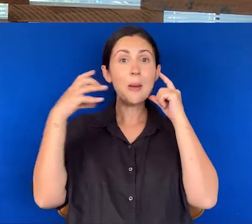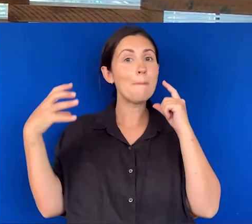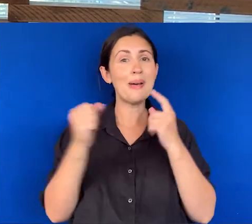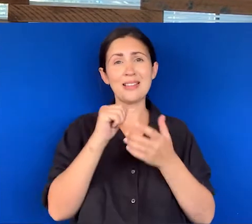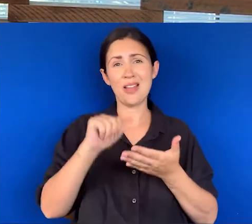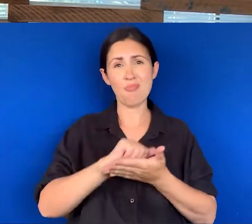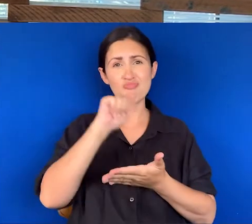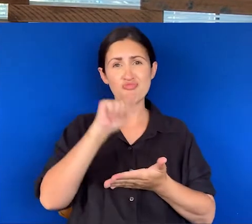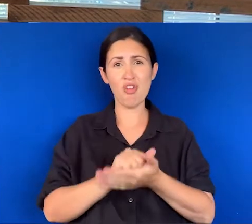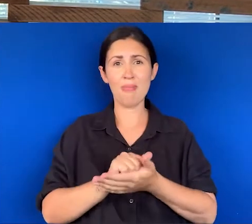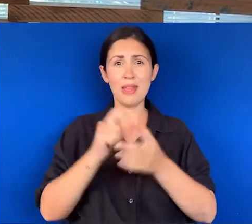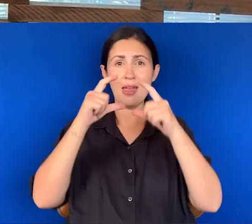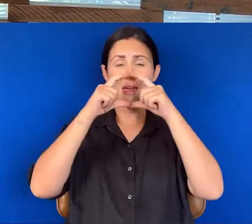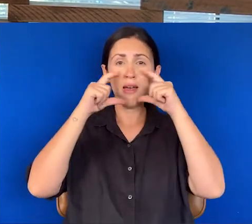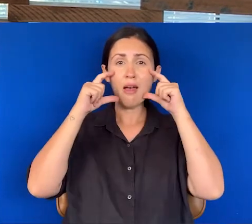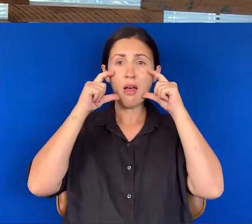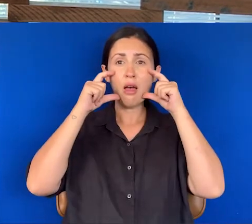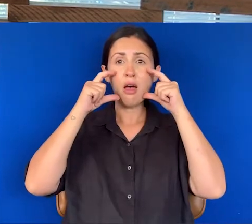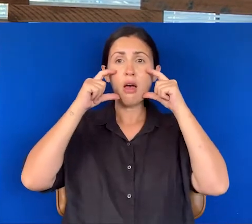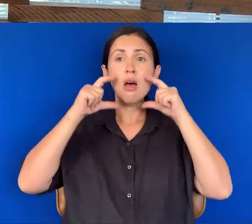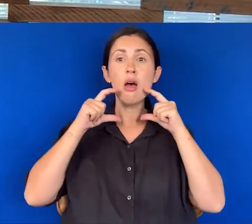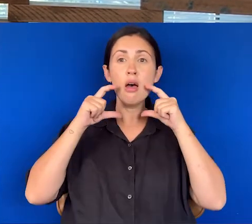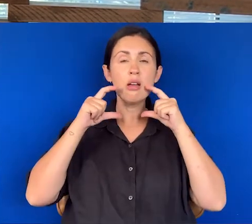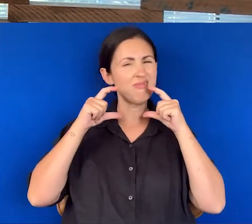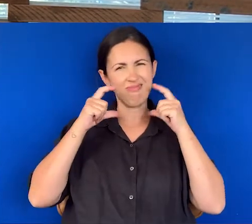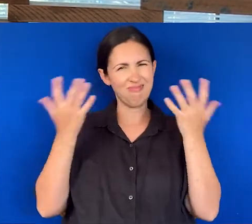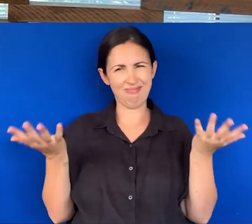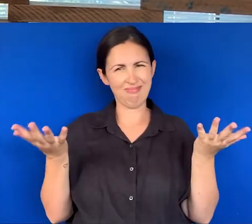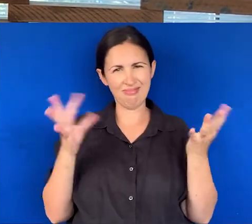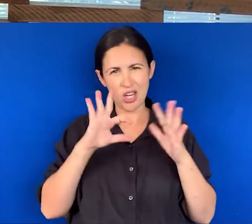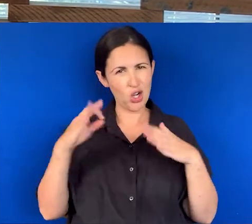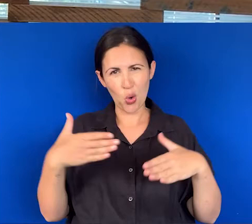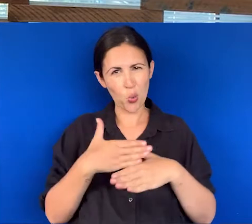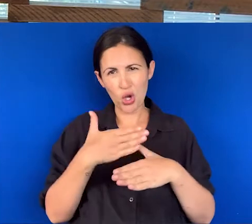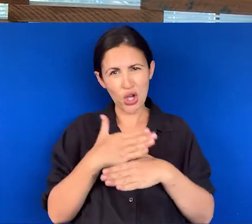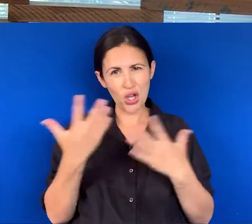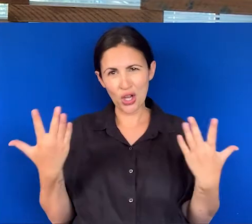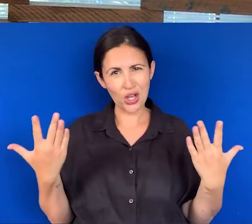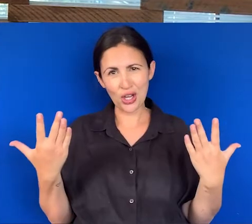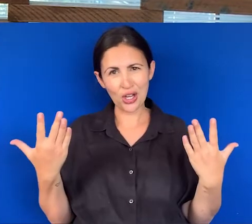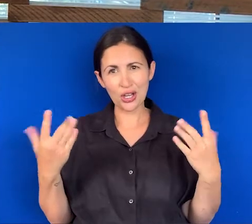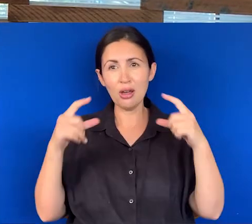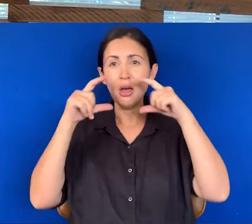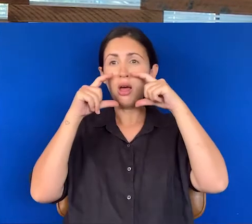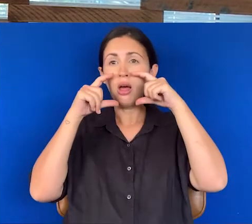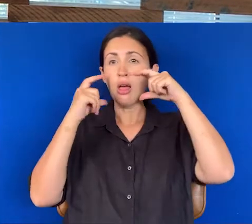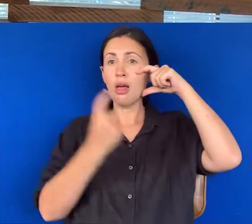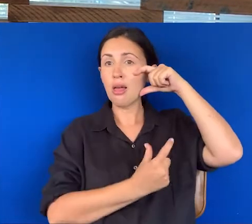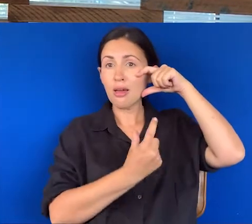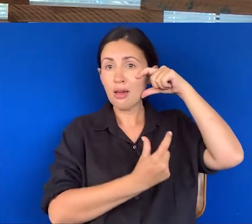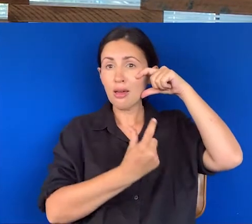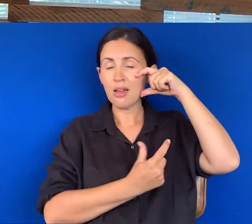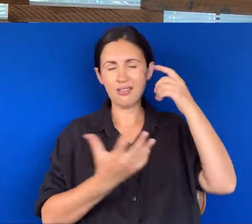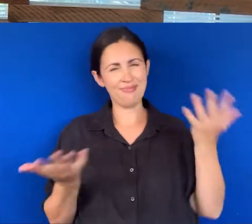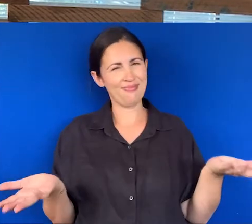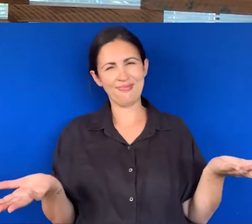So, whether it's a cloth mask, or a fabric mask, three layers, needs to be well fitted.